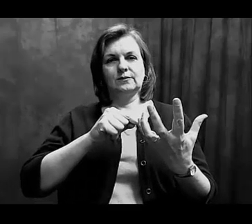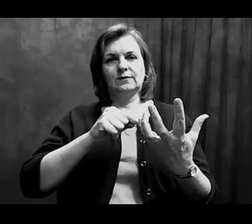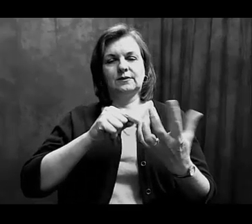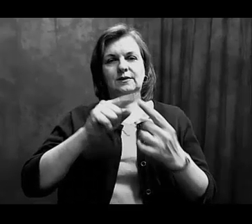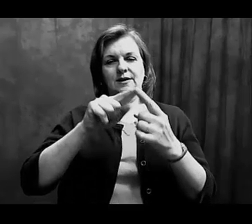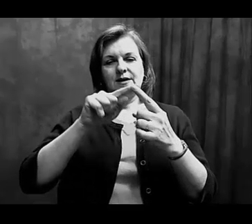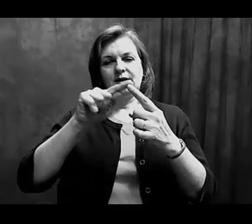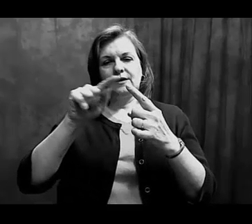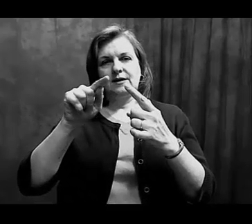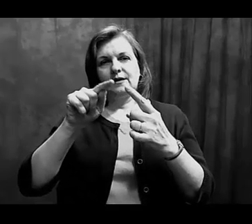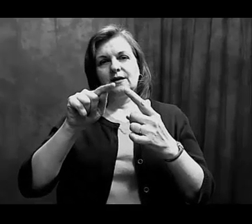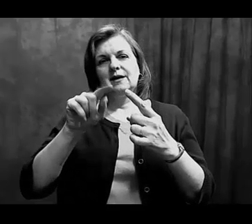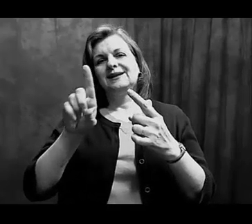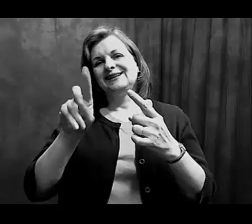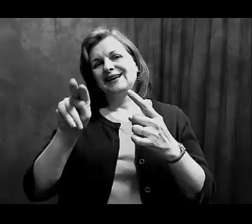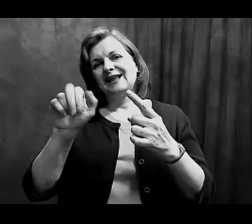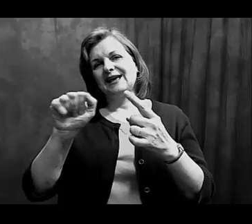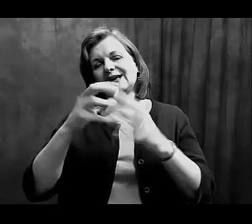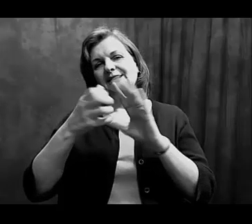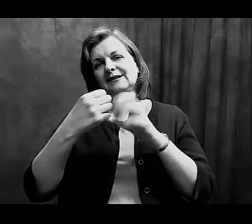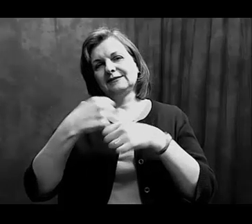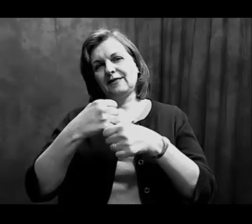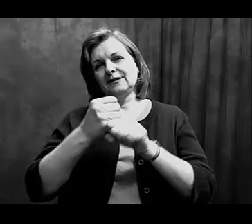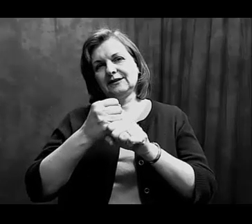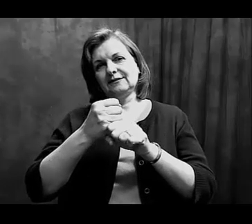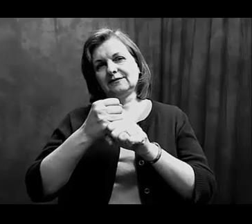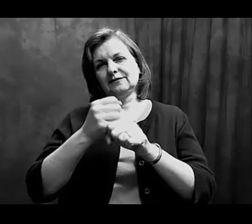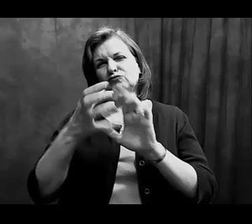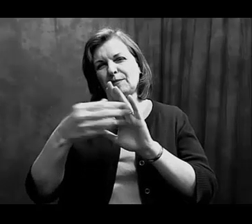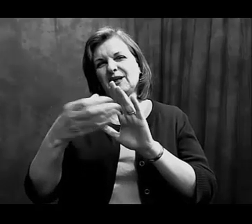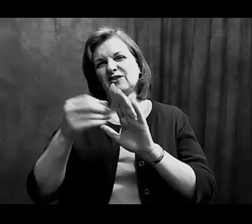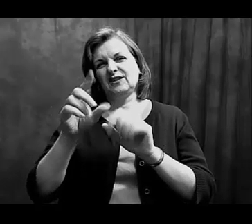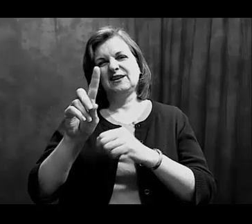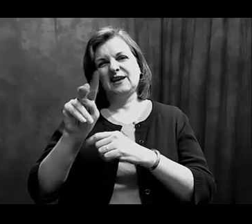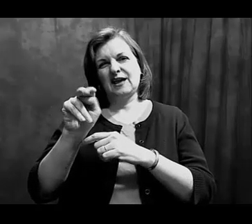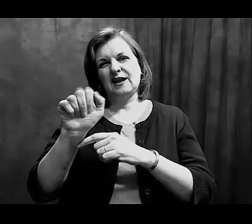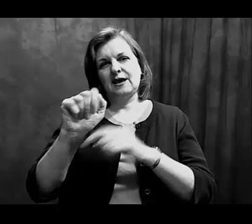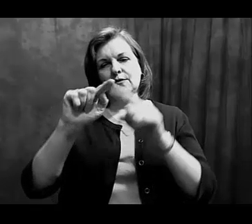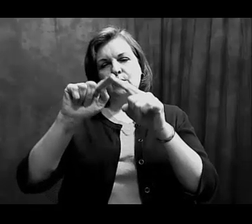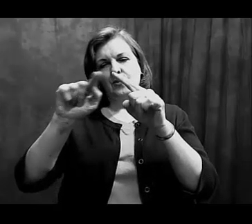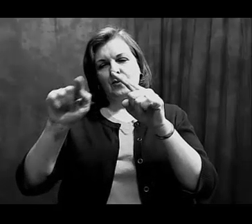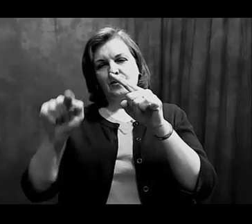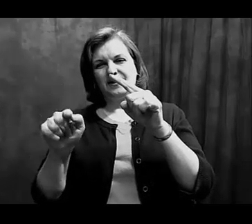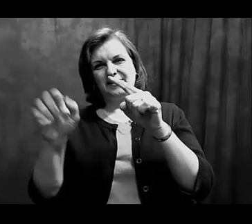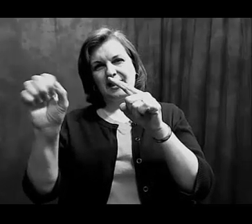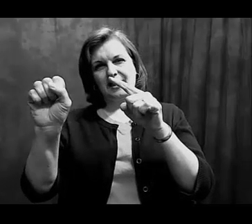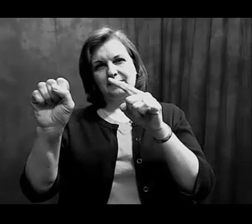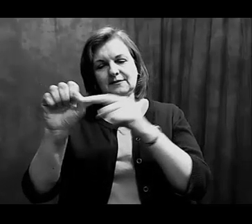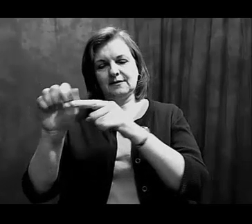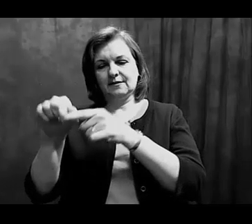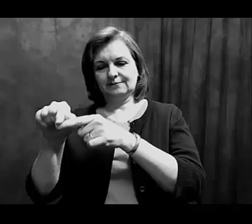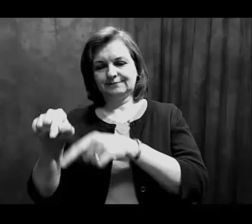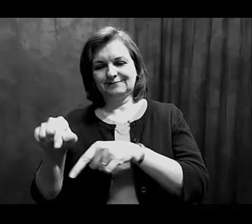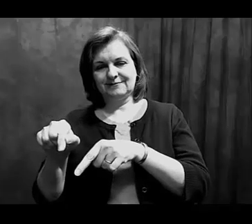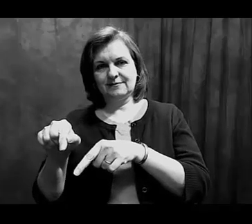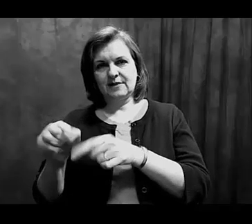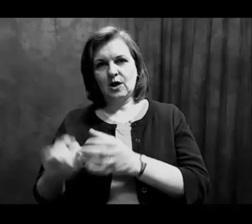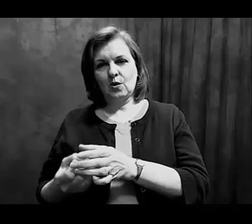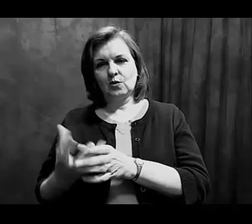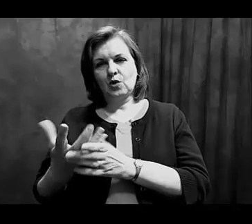go through DNA synthesis or replication we are gonna grow again